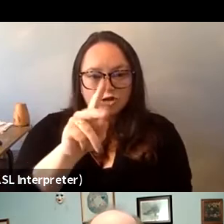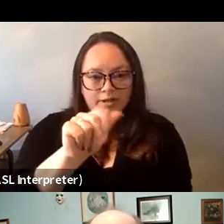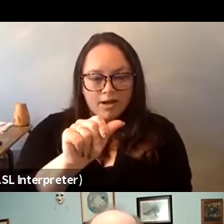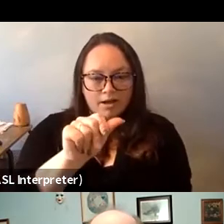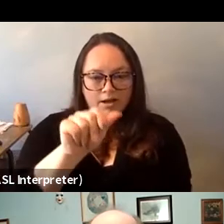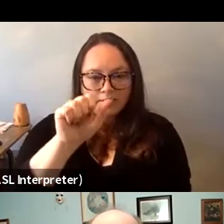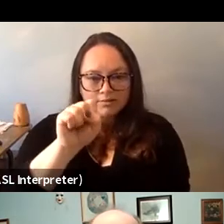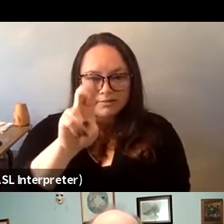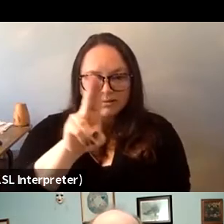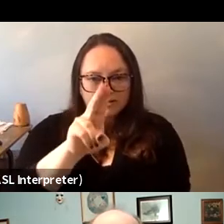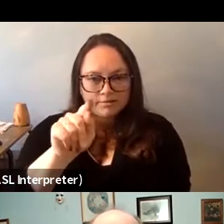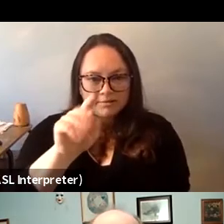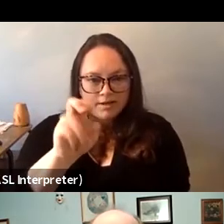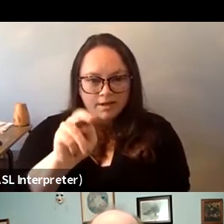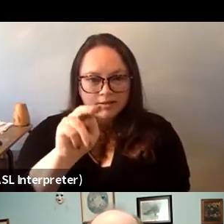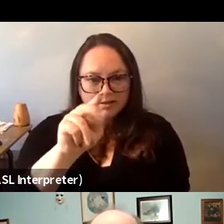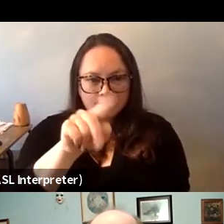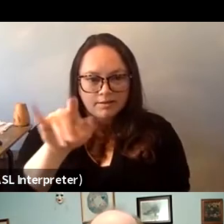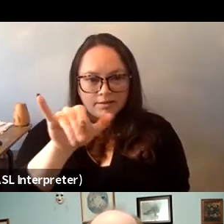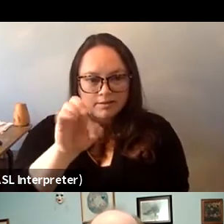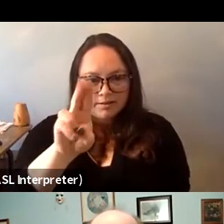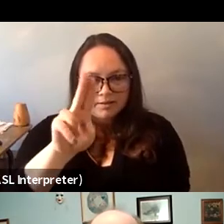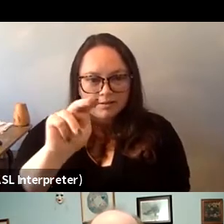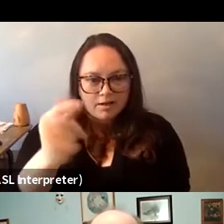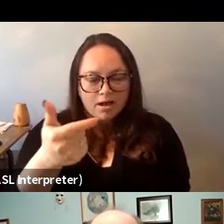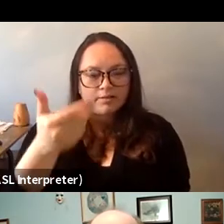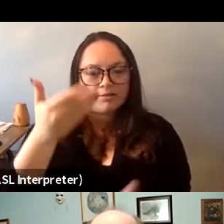chief of staff to the president and the Interim Vice President